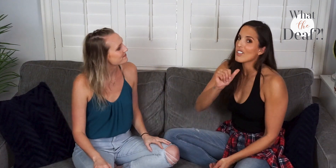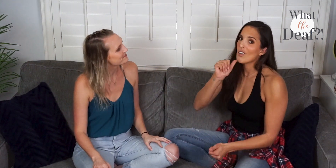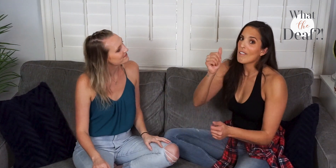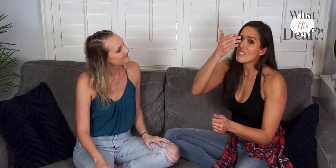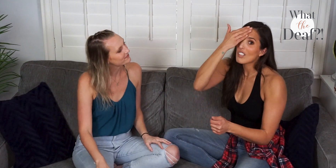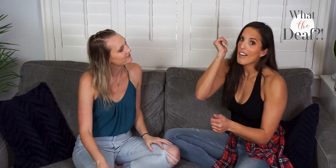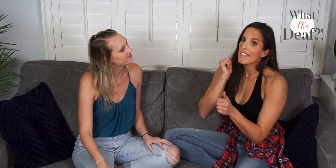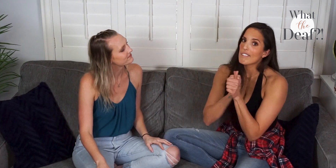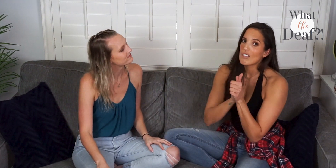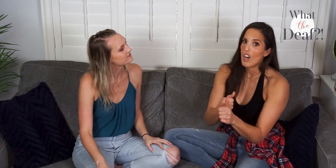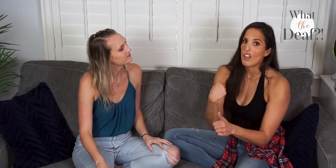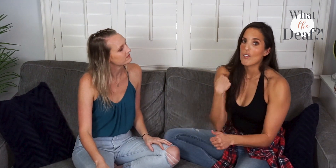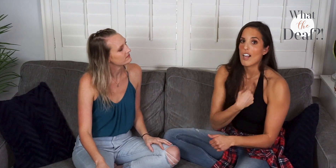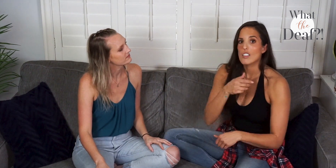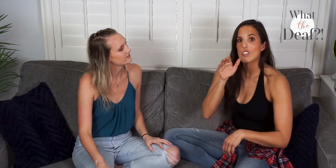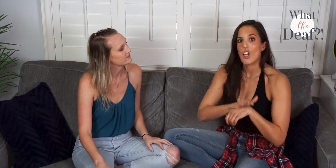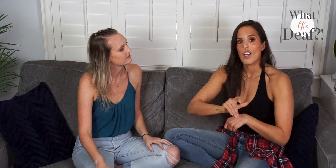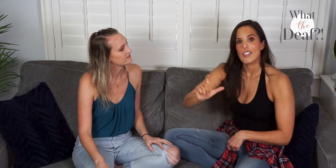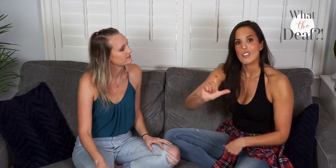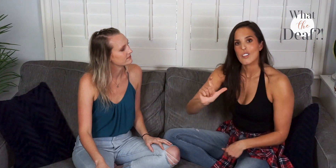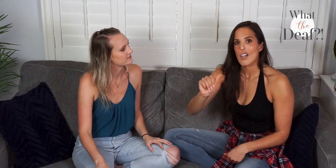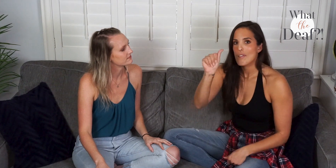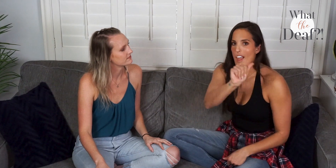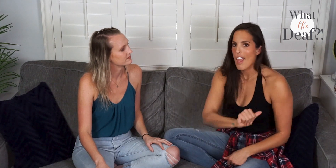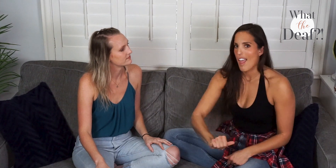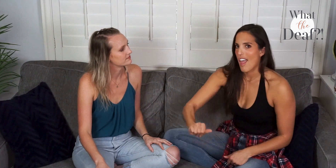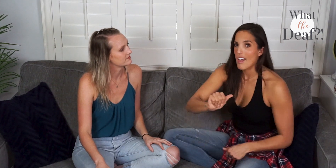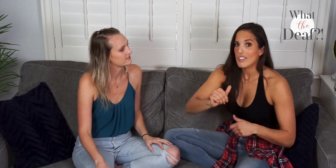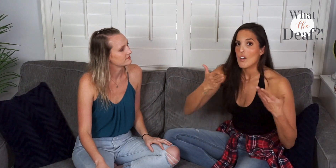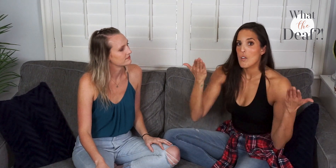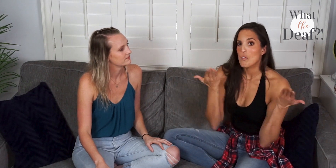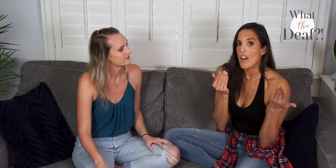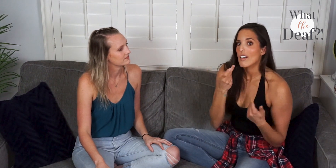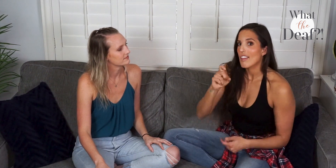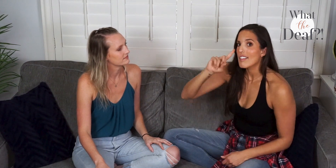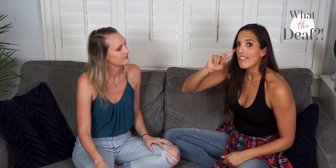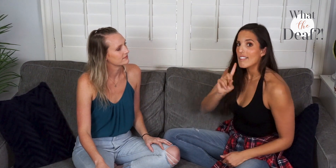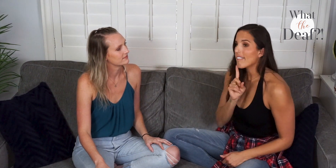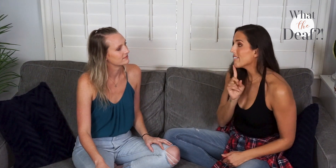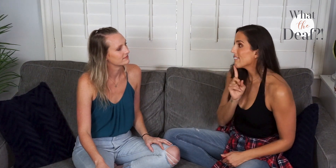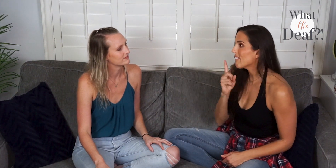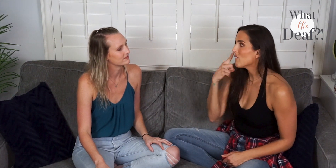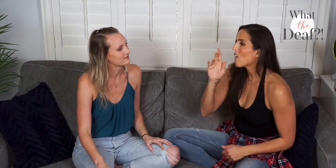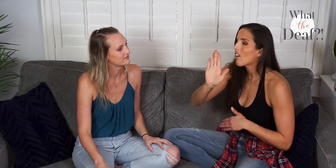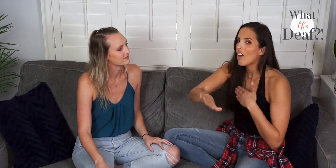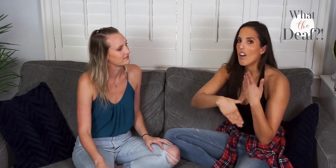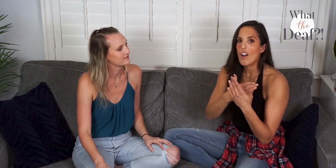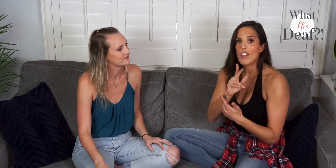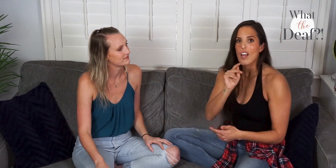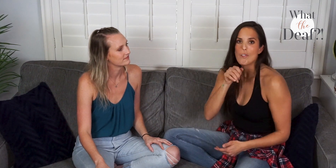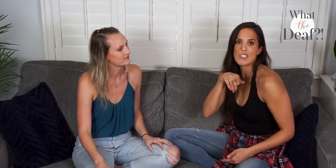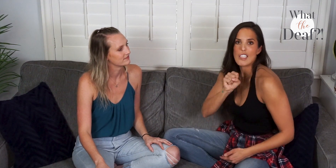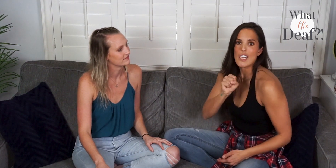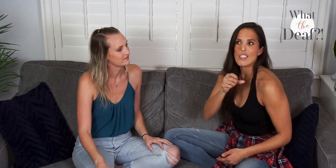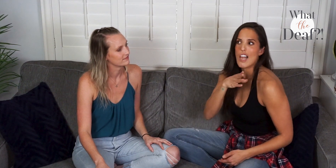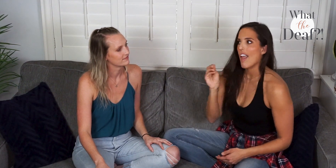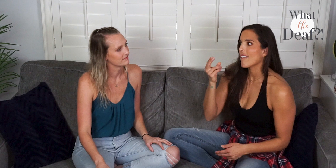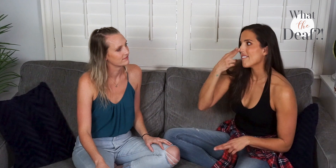And don't forget to follow us on Instagram, @WhatTheDeaf for all the updates